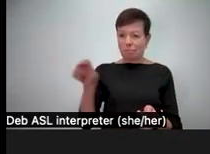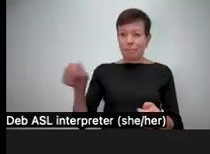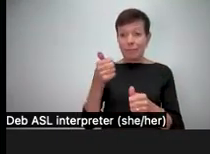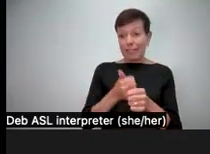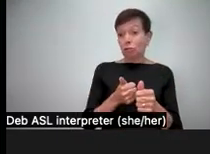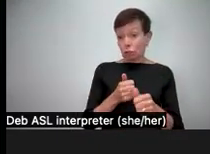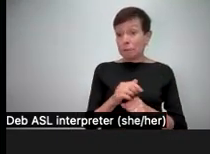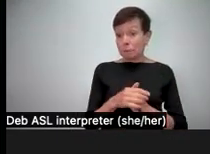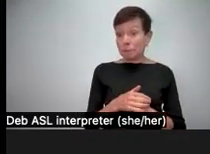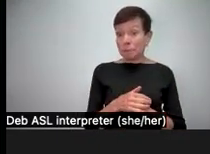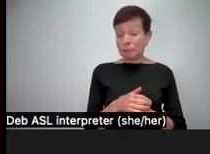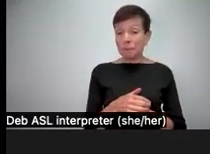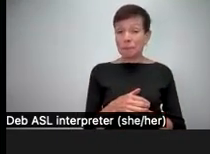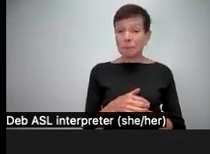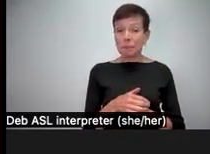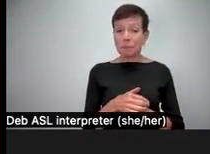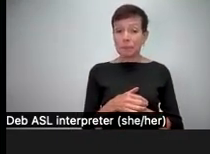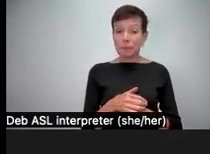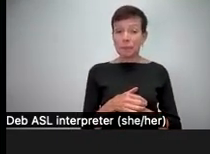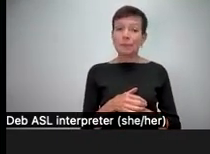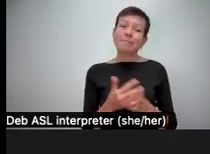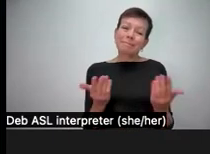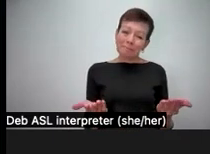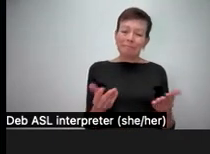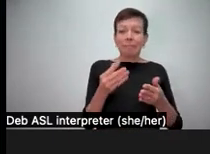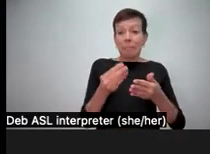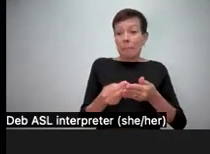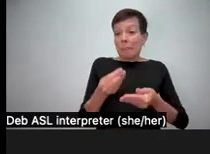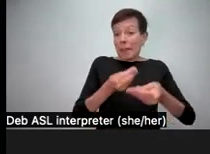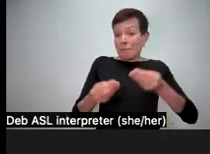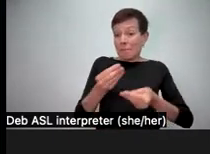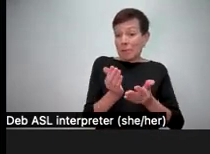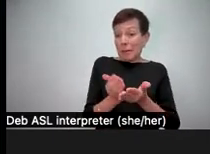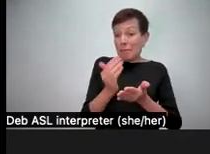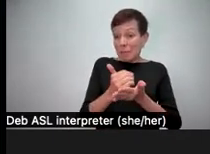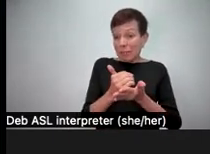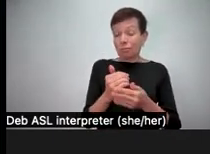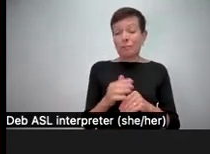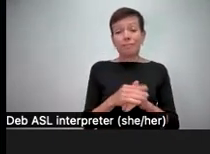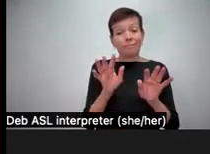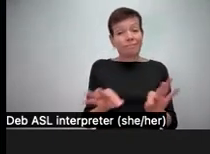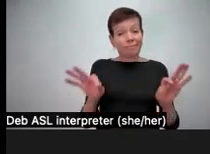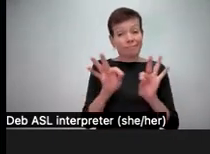All right. The budget. Again, budget is a big one. Some people have created tons of budgets before,